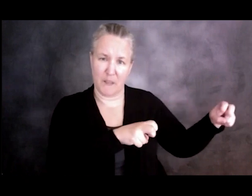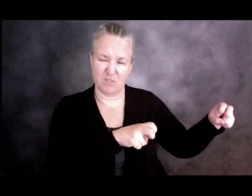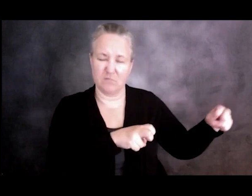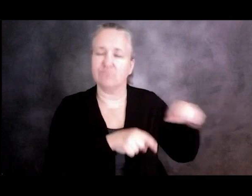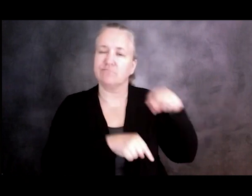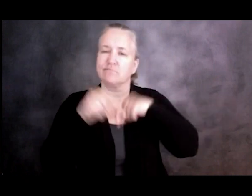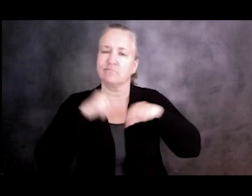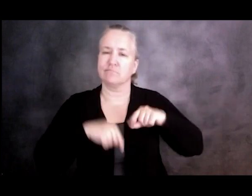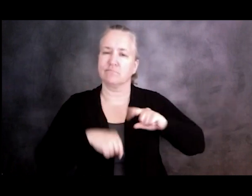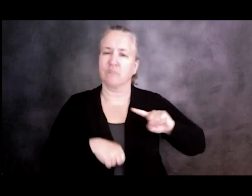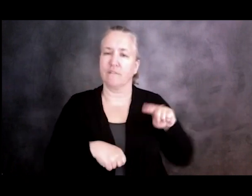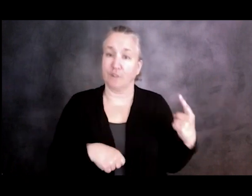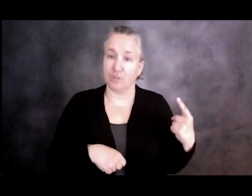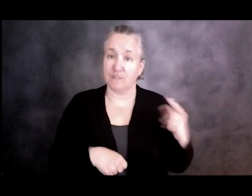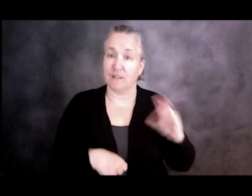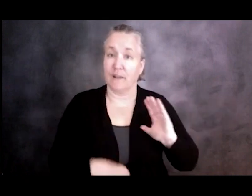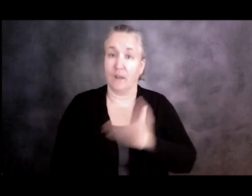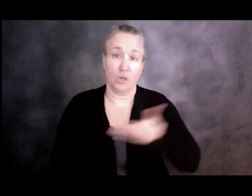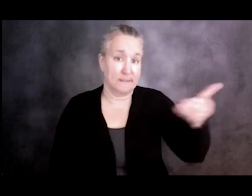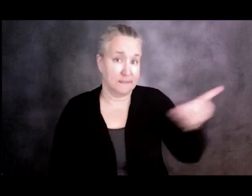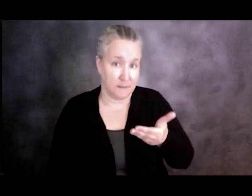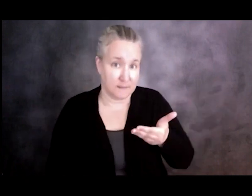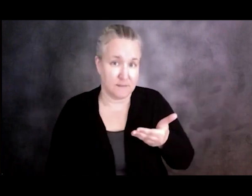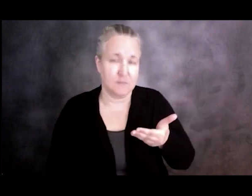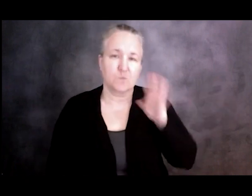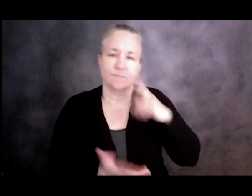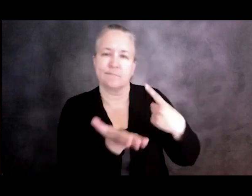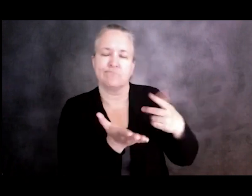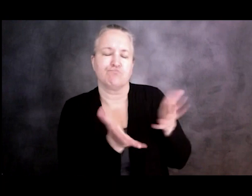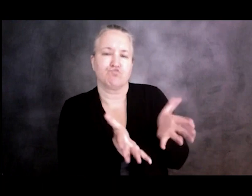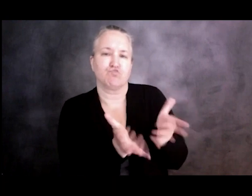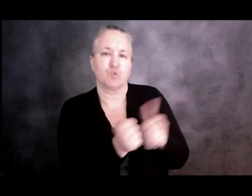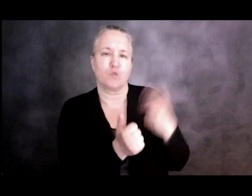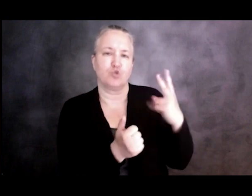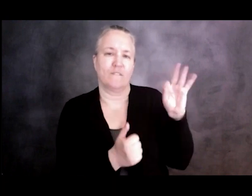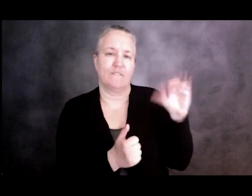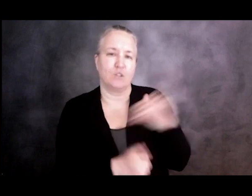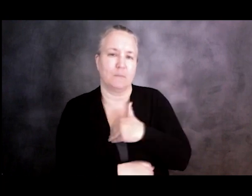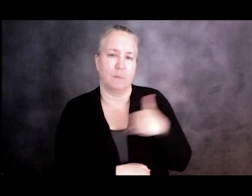that our guest is going to be speaking with two faculty members at the university, so it's